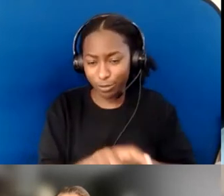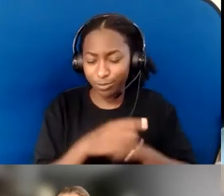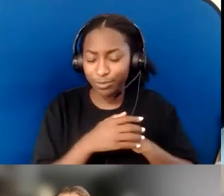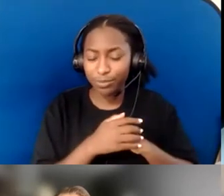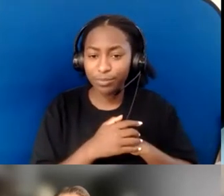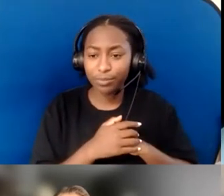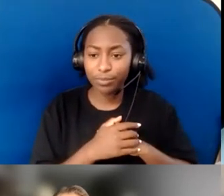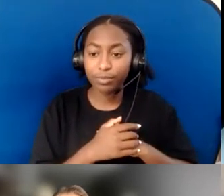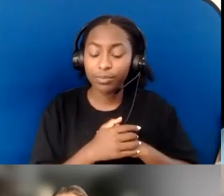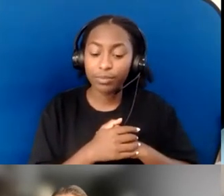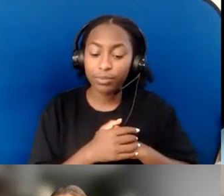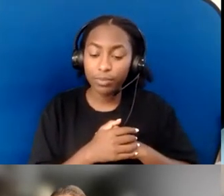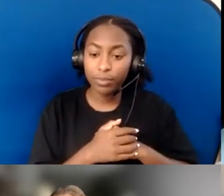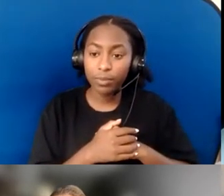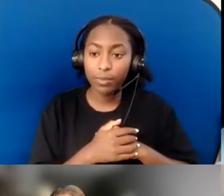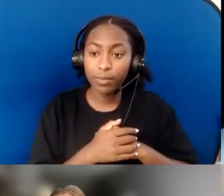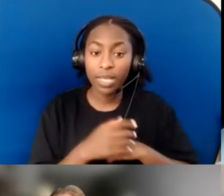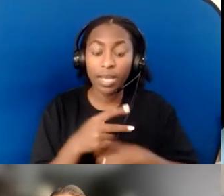There is something called pathways.org